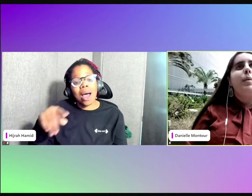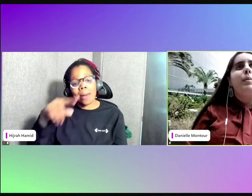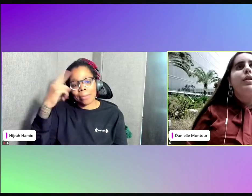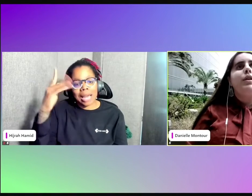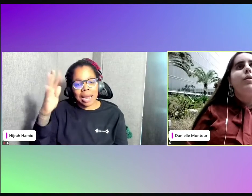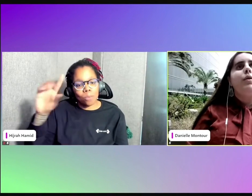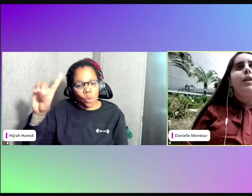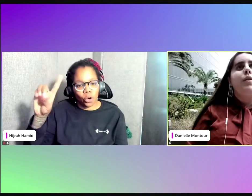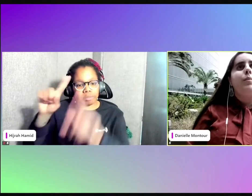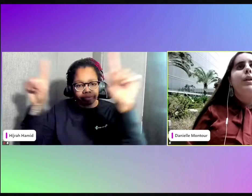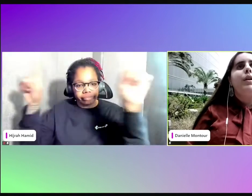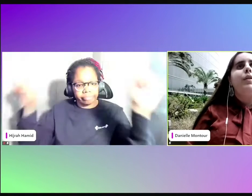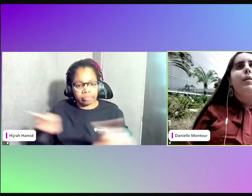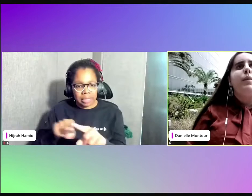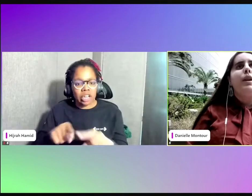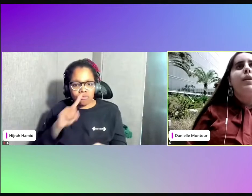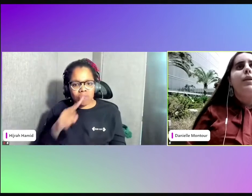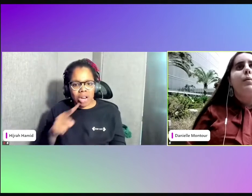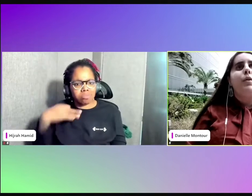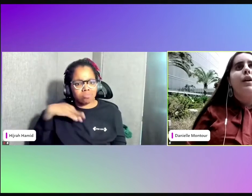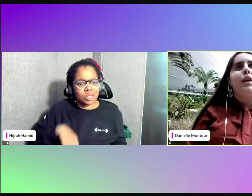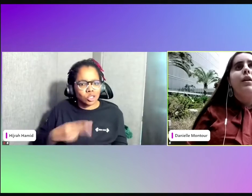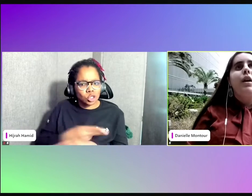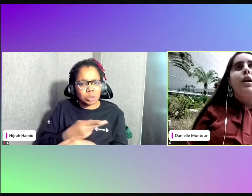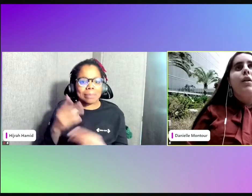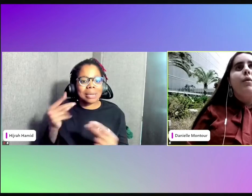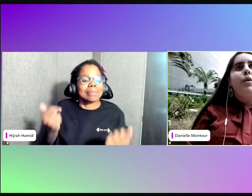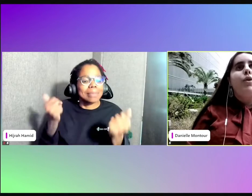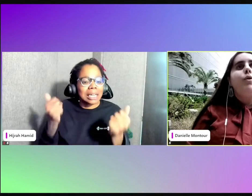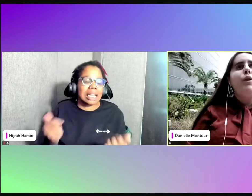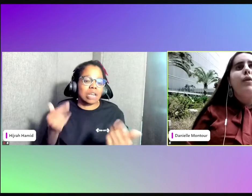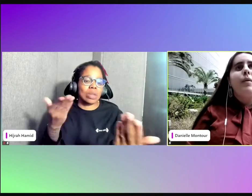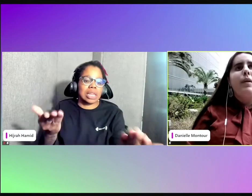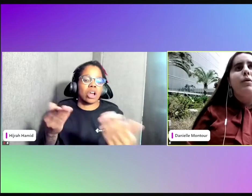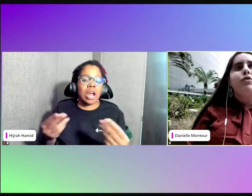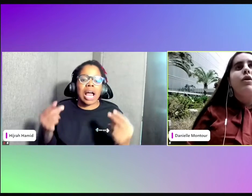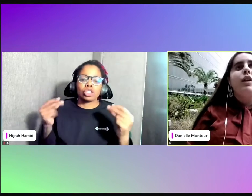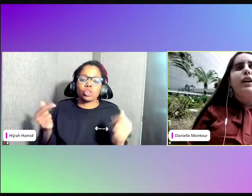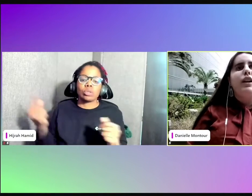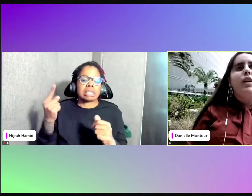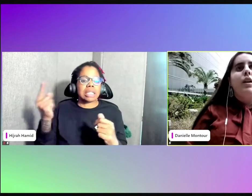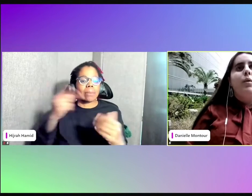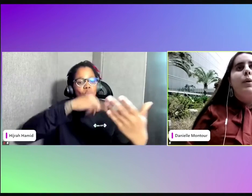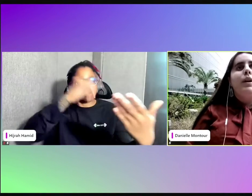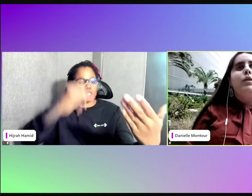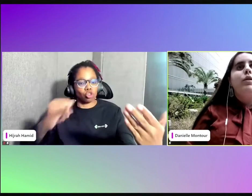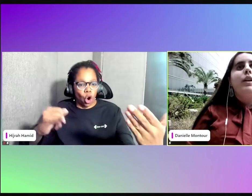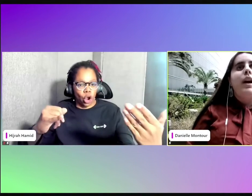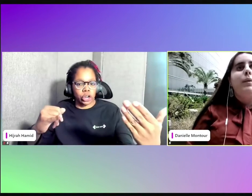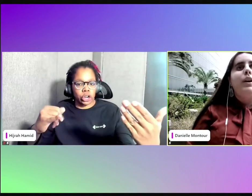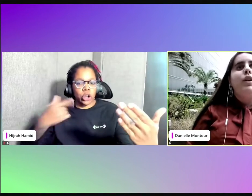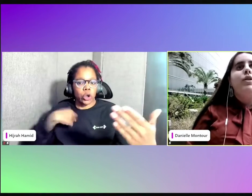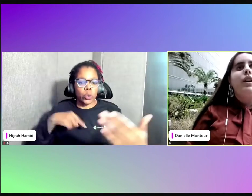called a sensational blackboard. It is really good of us to be able to use this